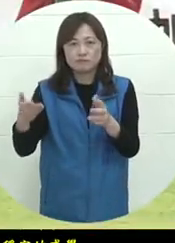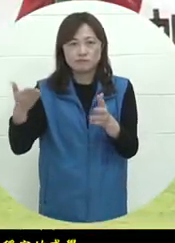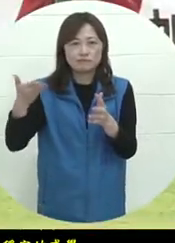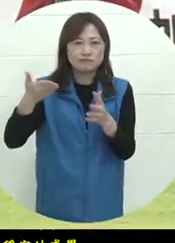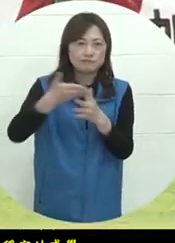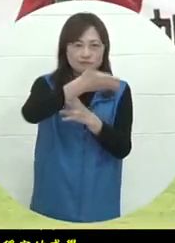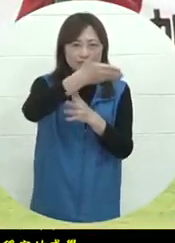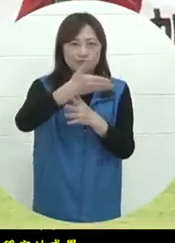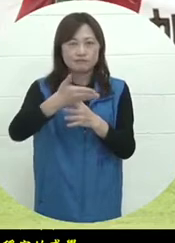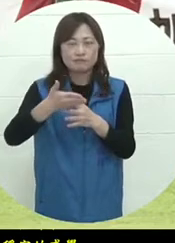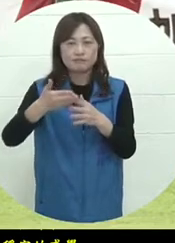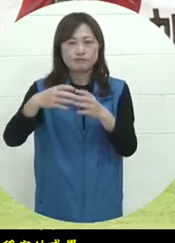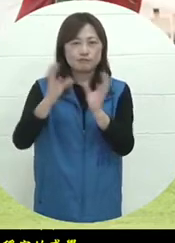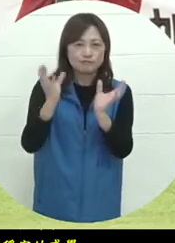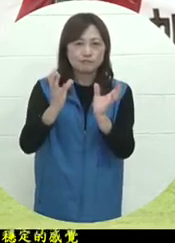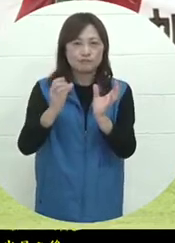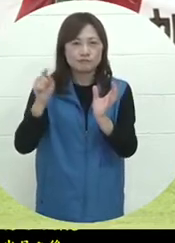to control the hitting point very well.